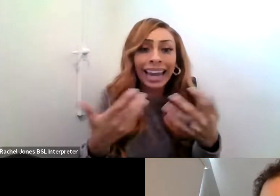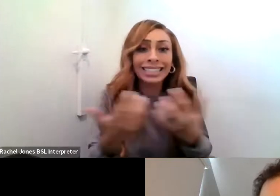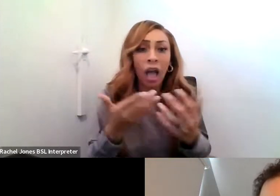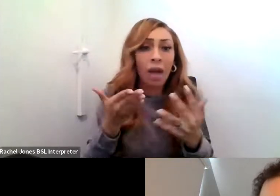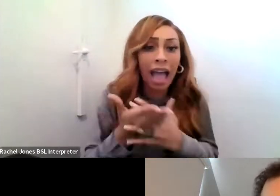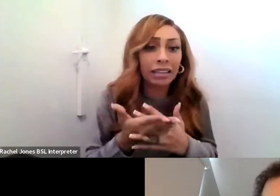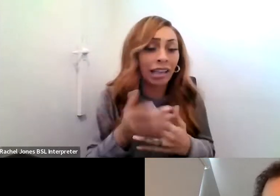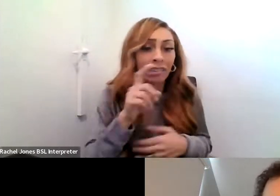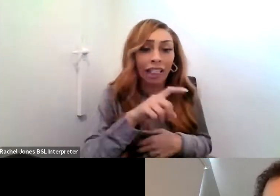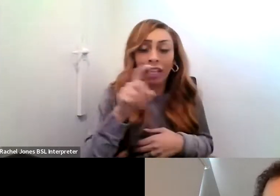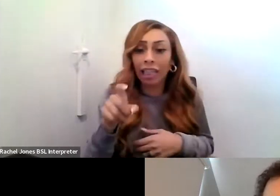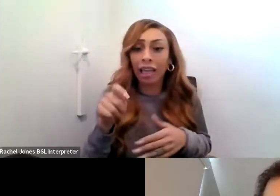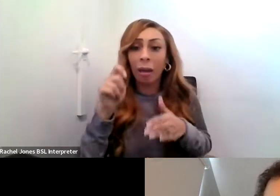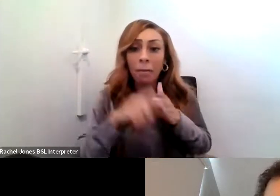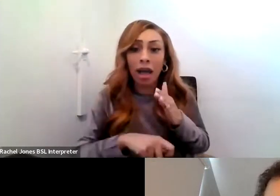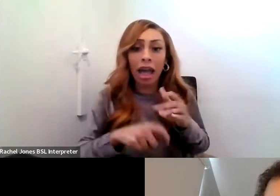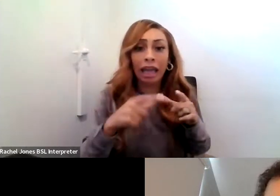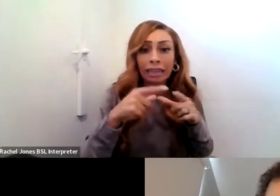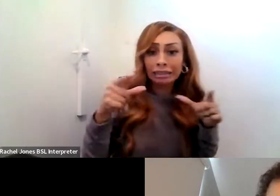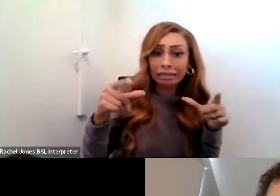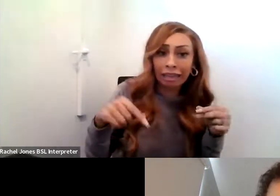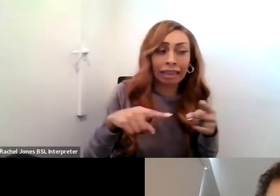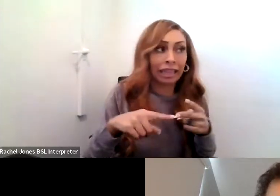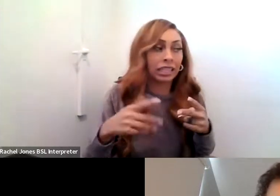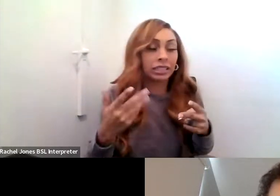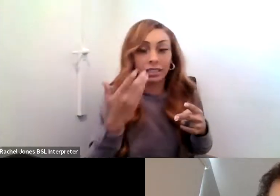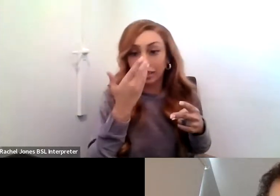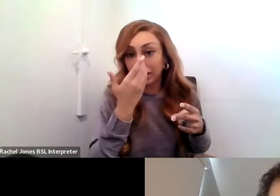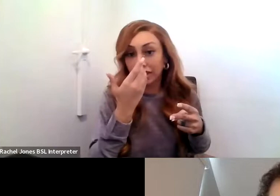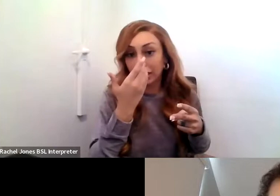Whether that was about buying a ticket, whatever a ticket meant at that time.